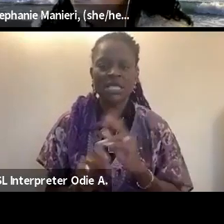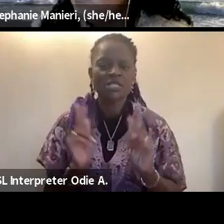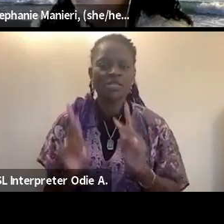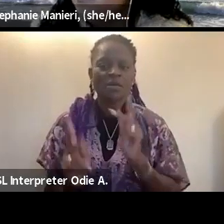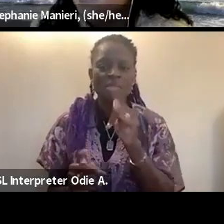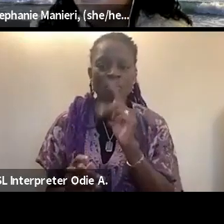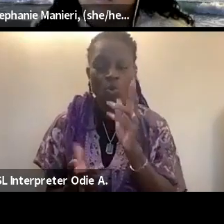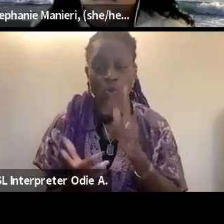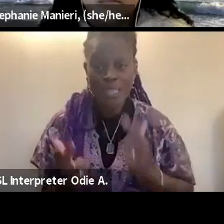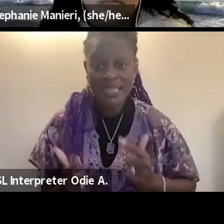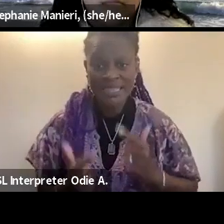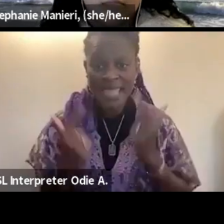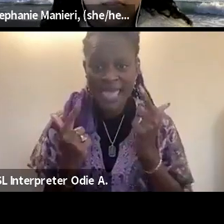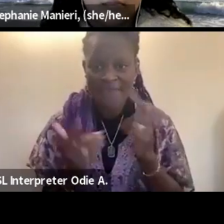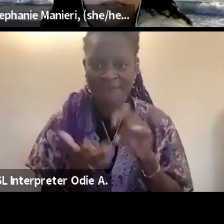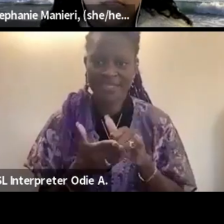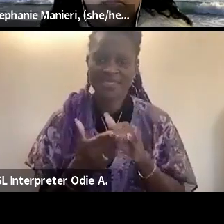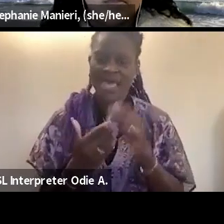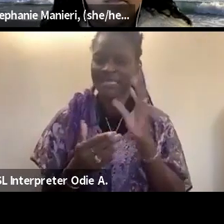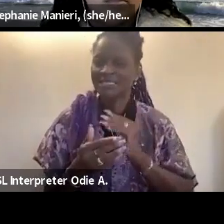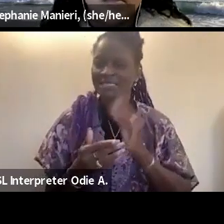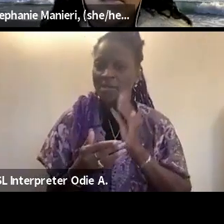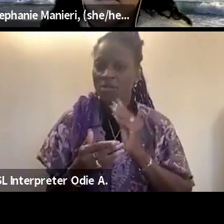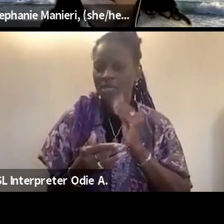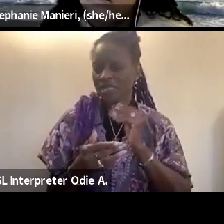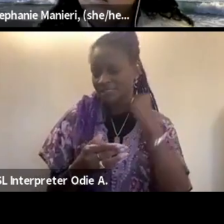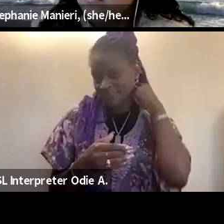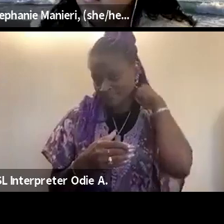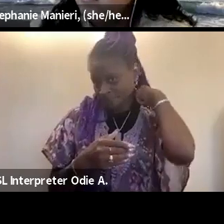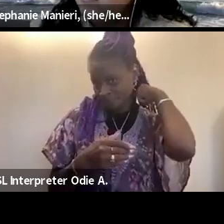When we recognize that as a piece of expertise, we begin to explore